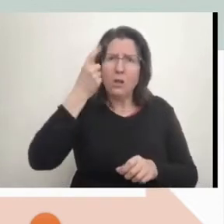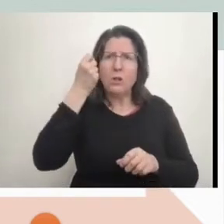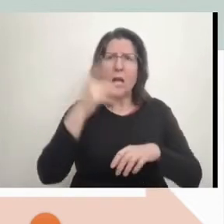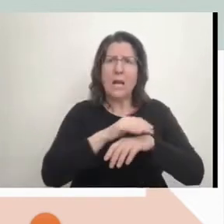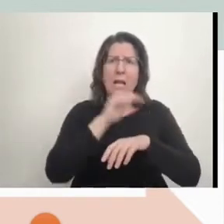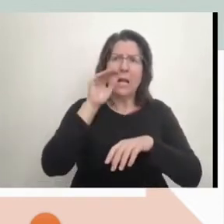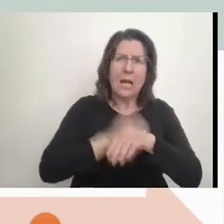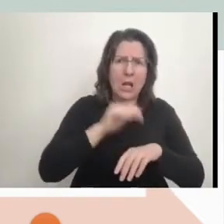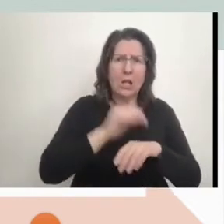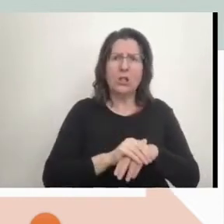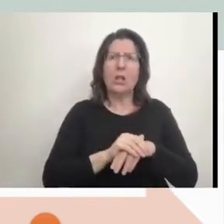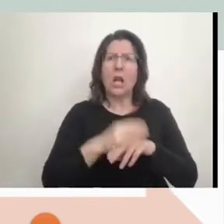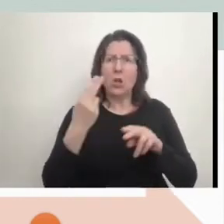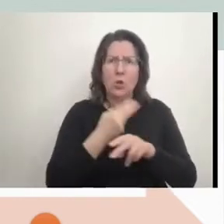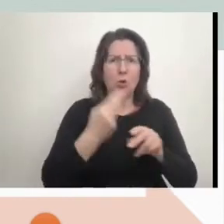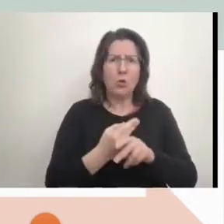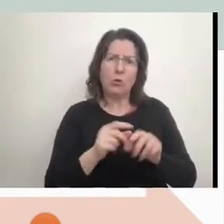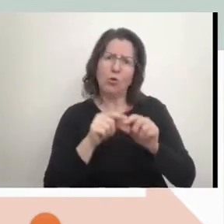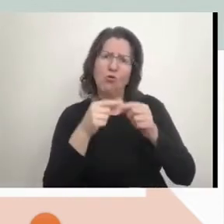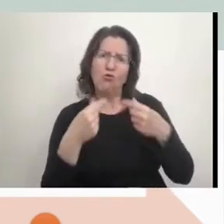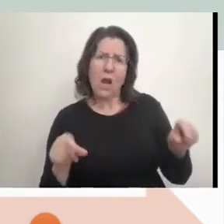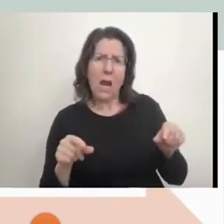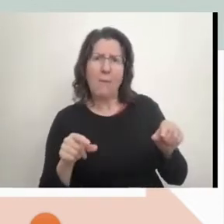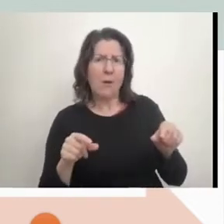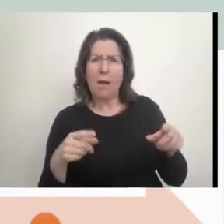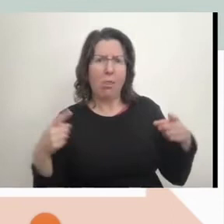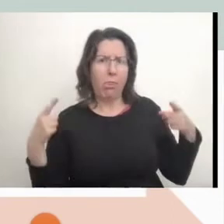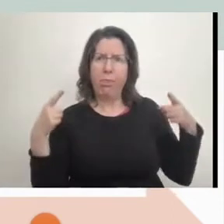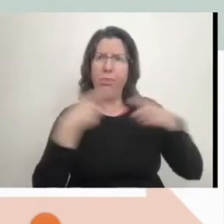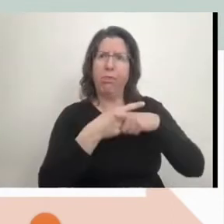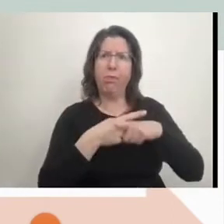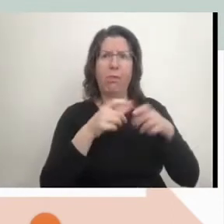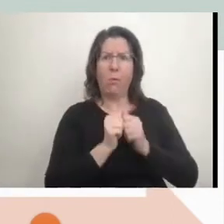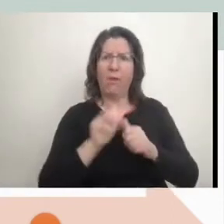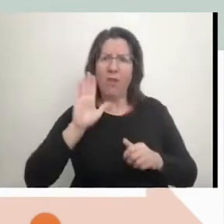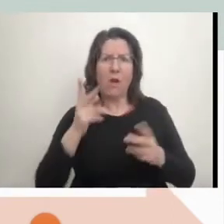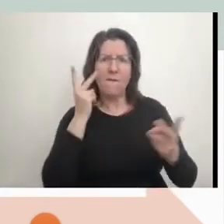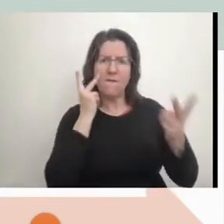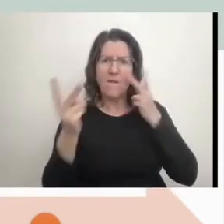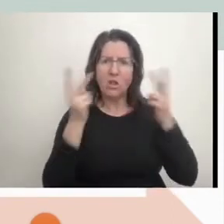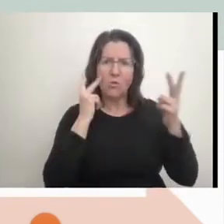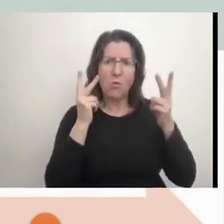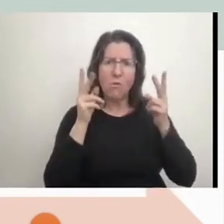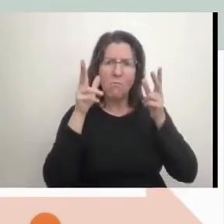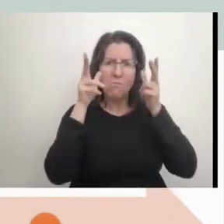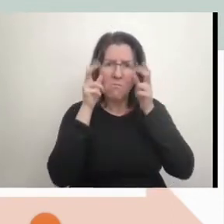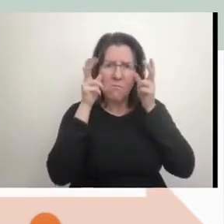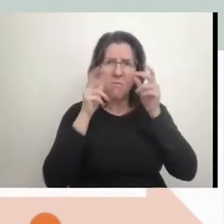Deaf students were expected to comprehend text that employed grammar that was foreign to their visual perspective.